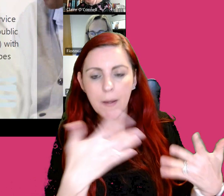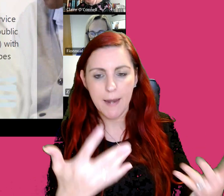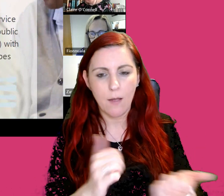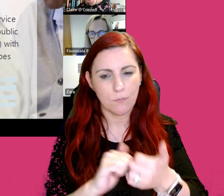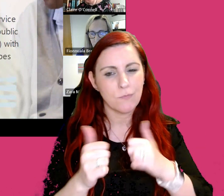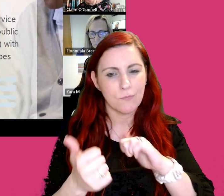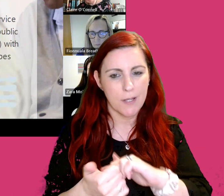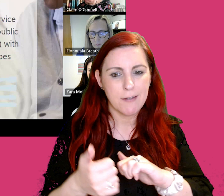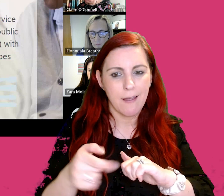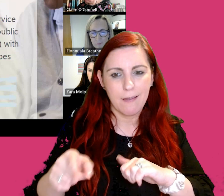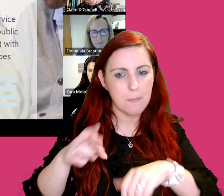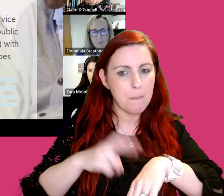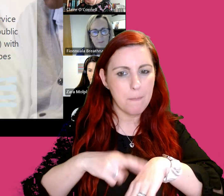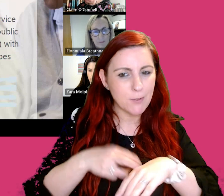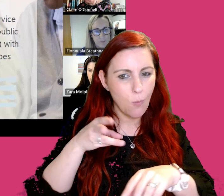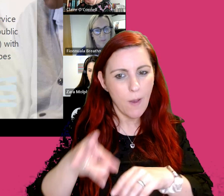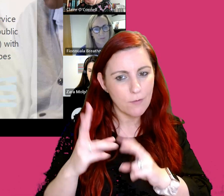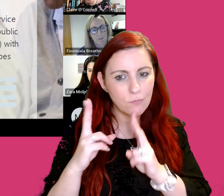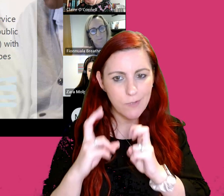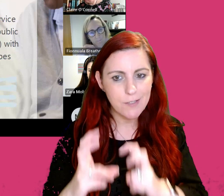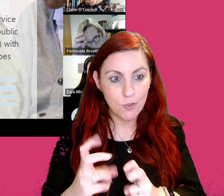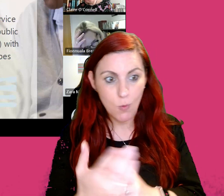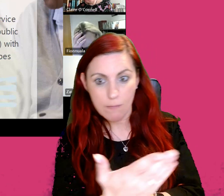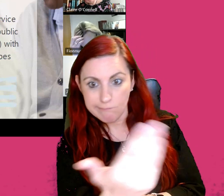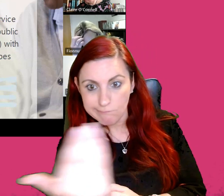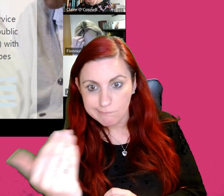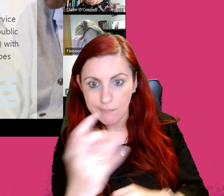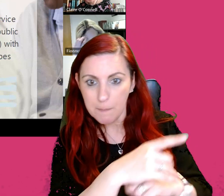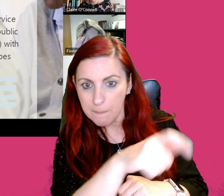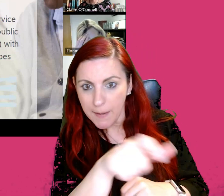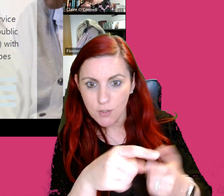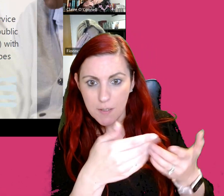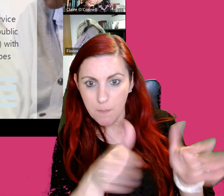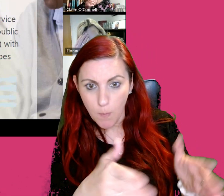better way to go about our research to include patients and the public from the start so we're